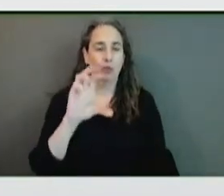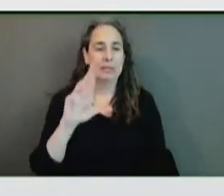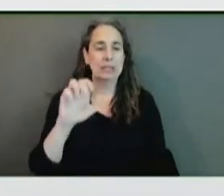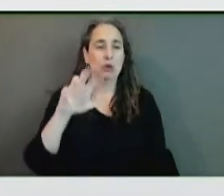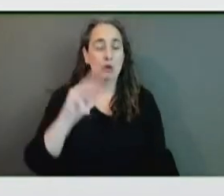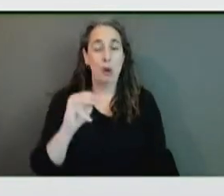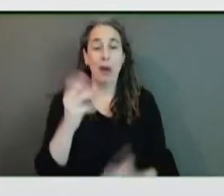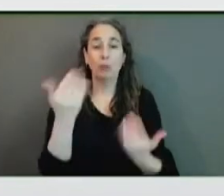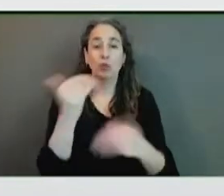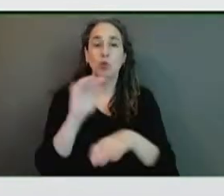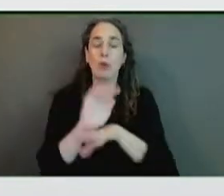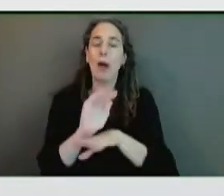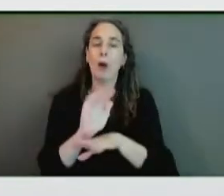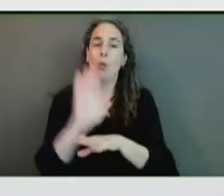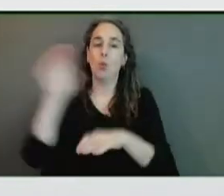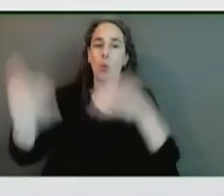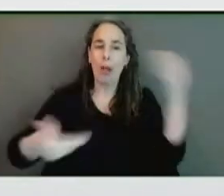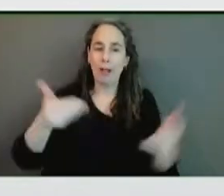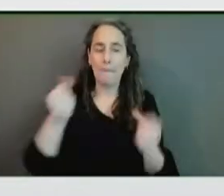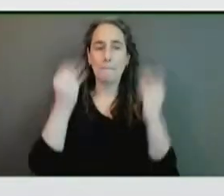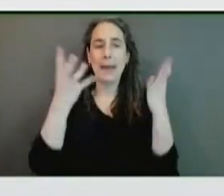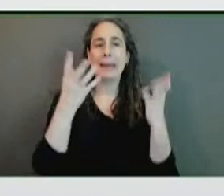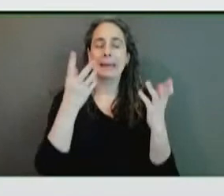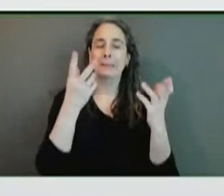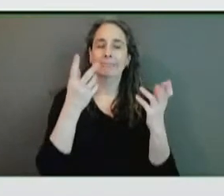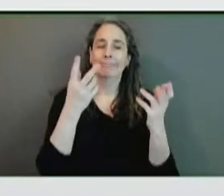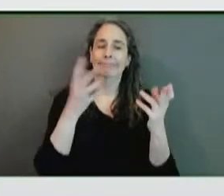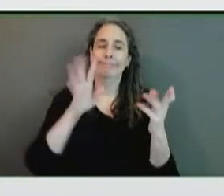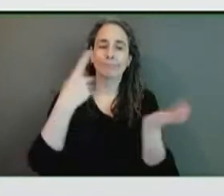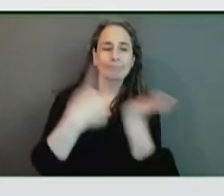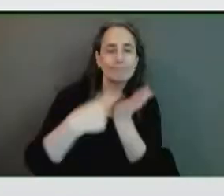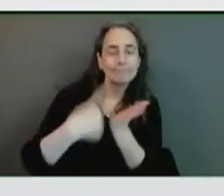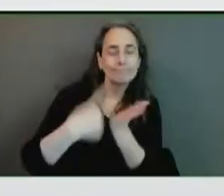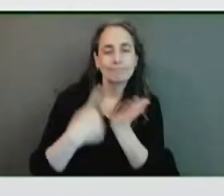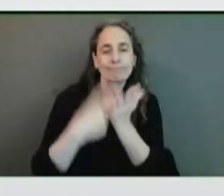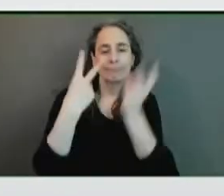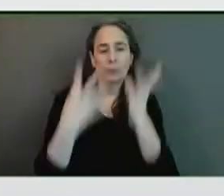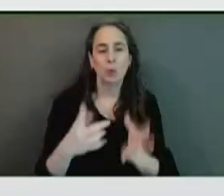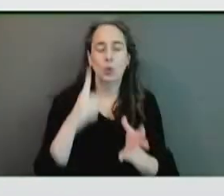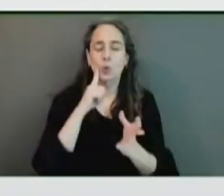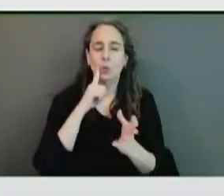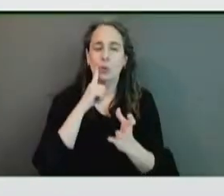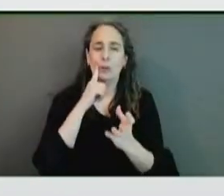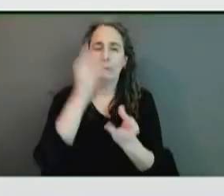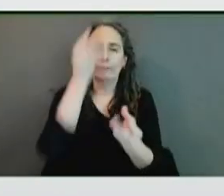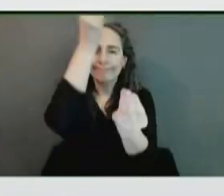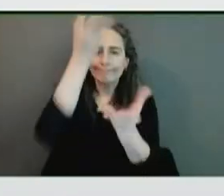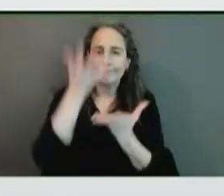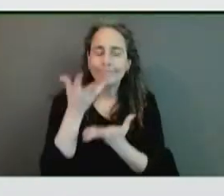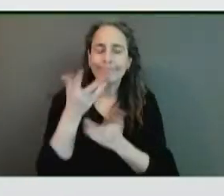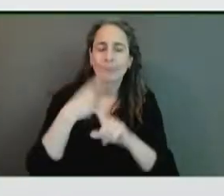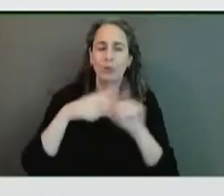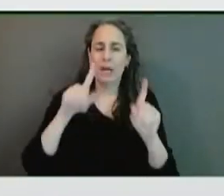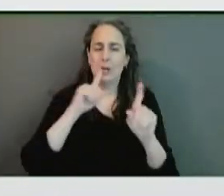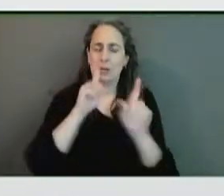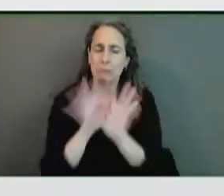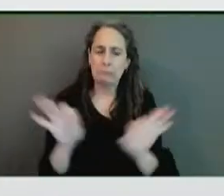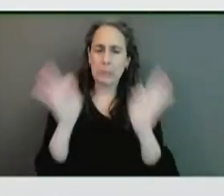communications from Montgomery County Public schools with us this evening. We are pleased t welcome quite a few guests who